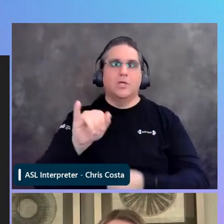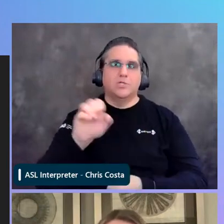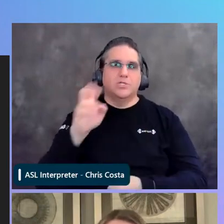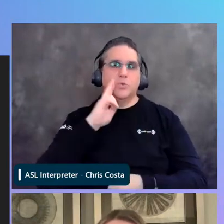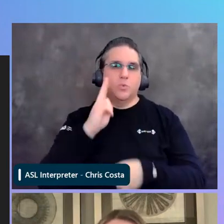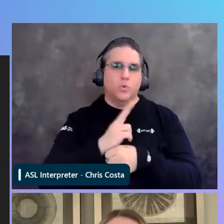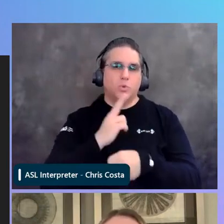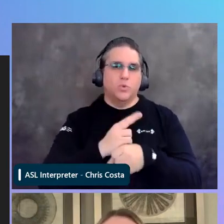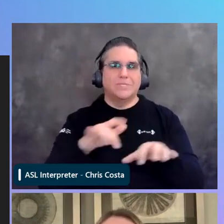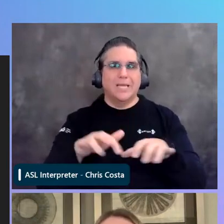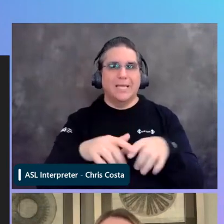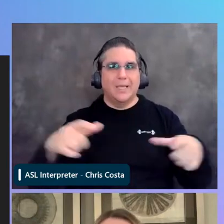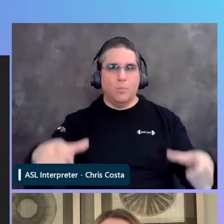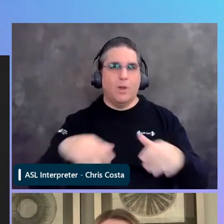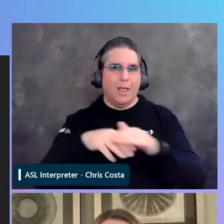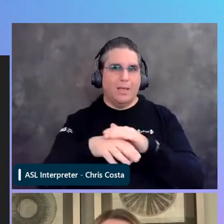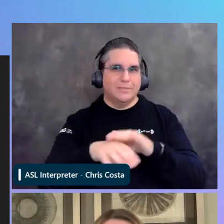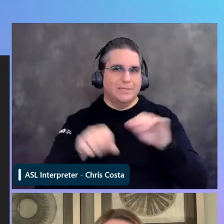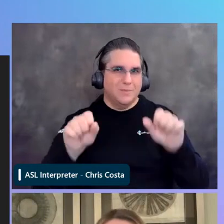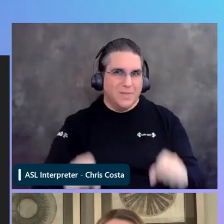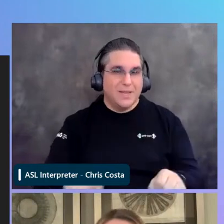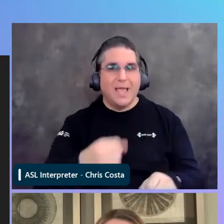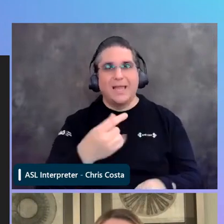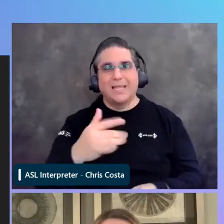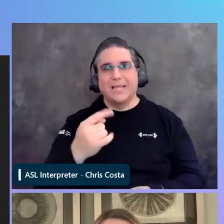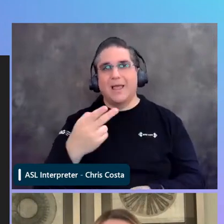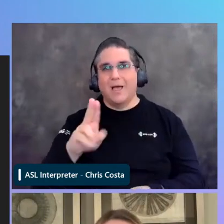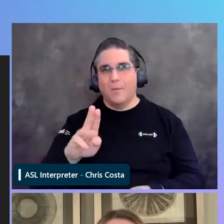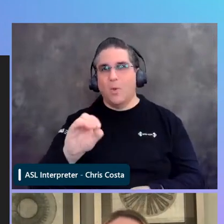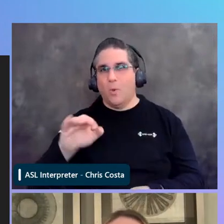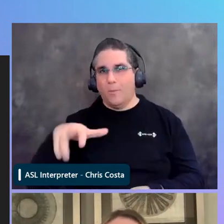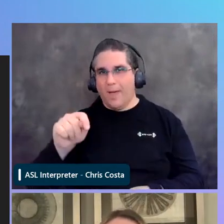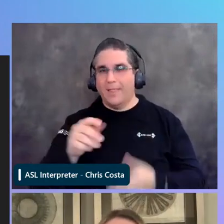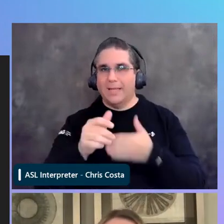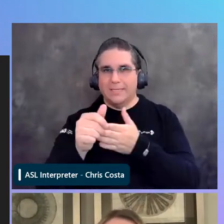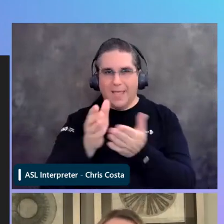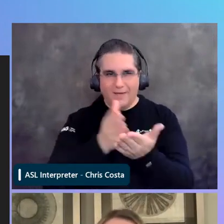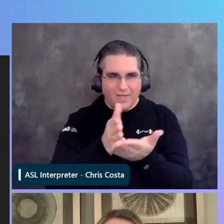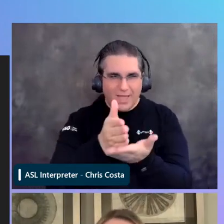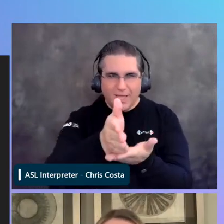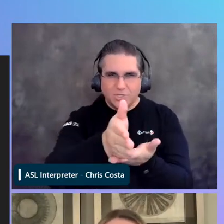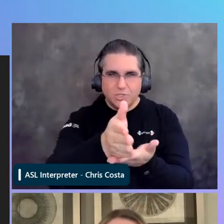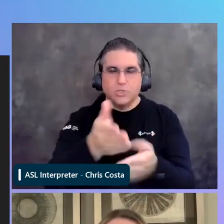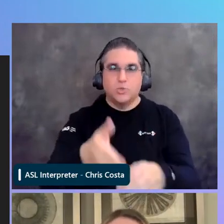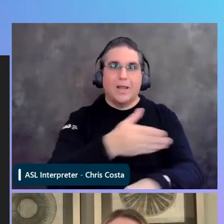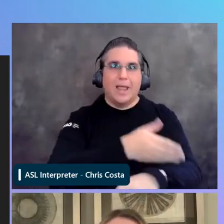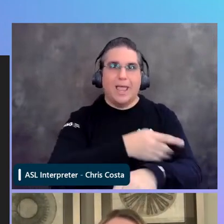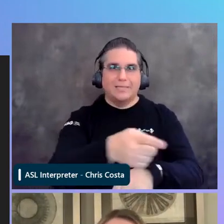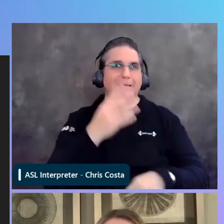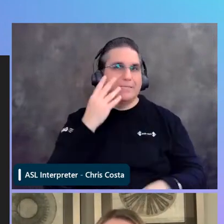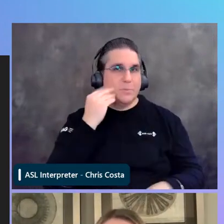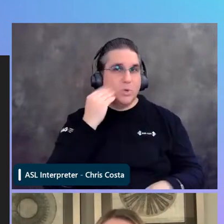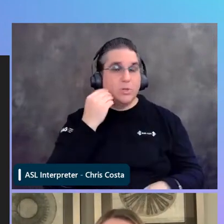accessibility, and GitHub Copilot's navigation enhance the coding experience. And he is a